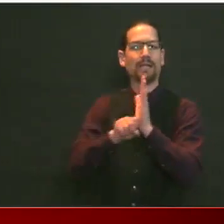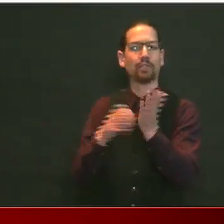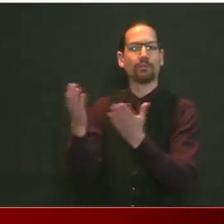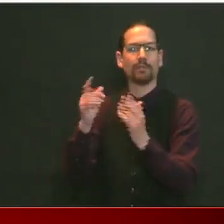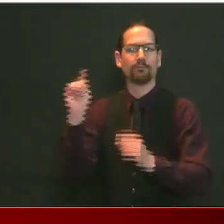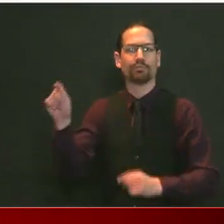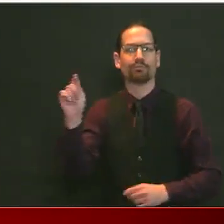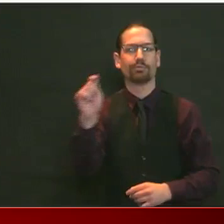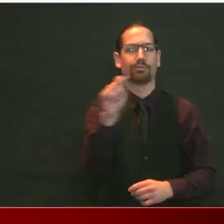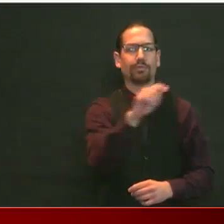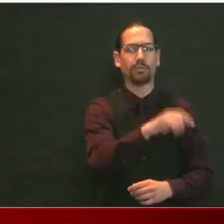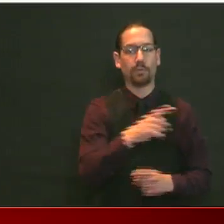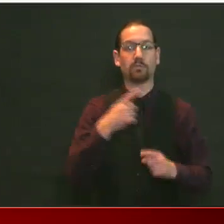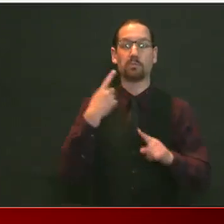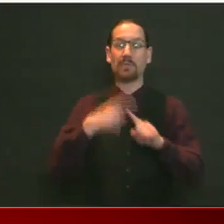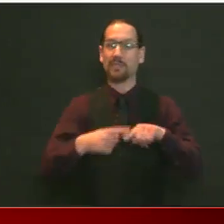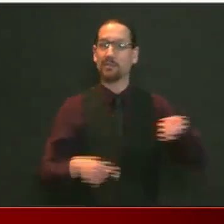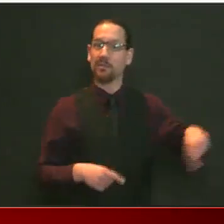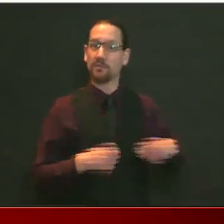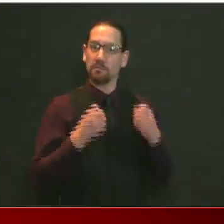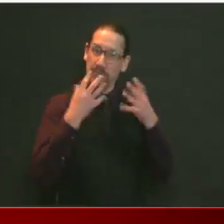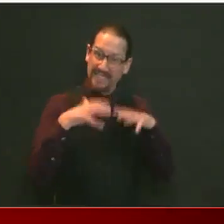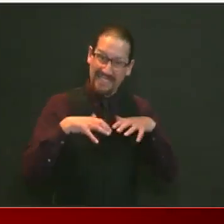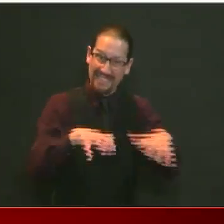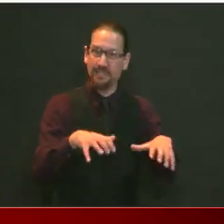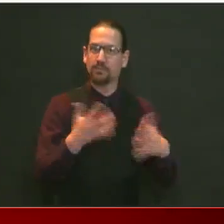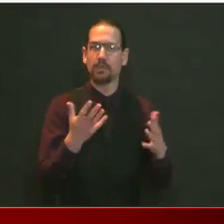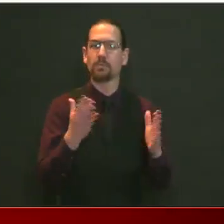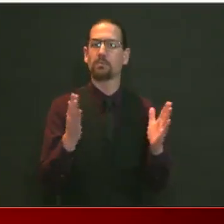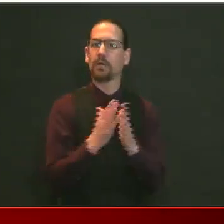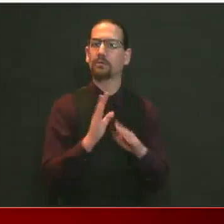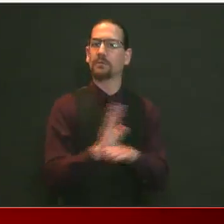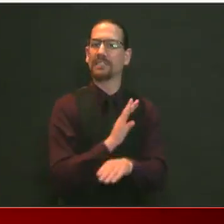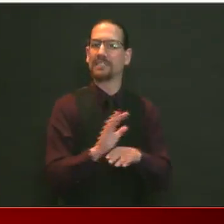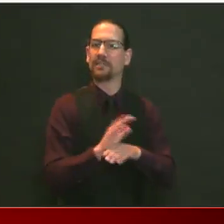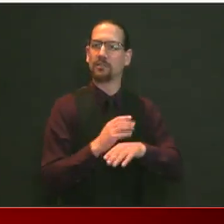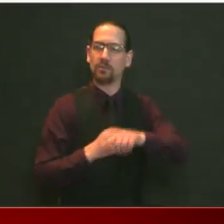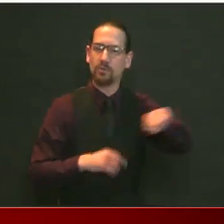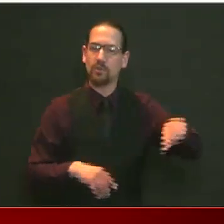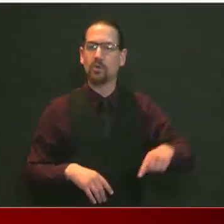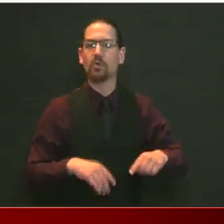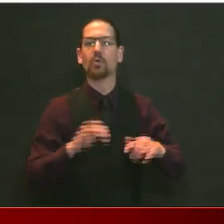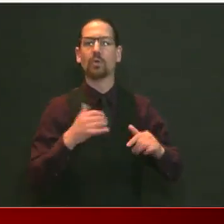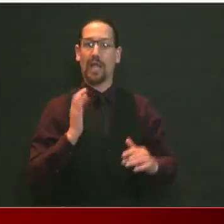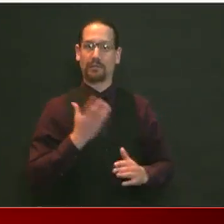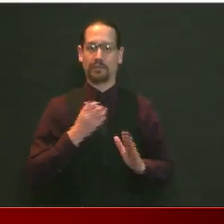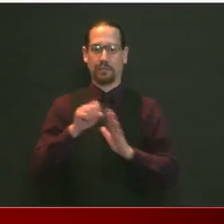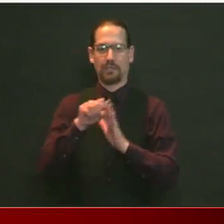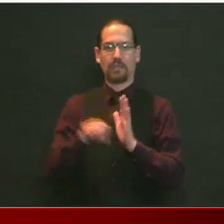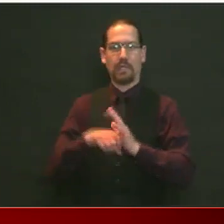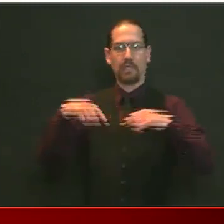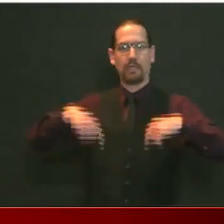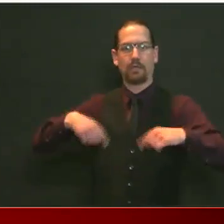IS VERY DEPENDENT ON SERVICE INDUSTRIES, ON SMALL